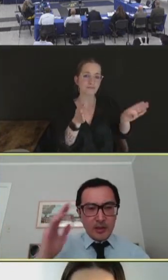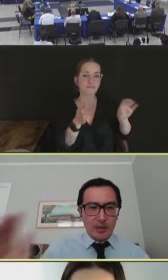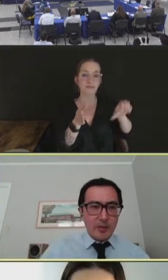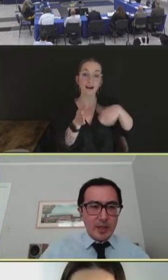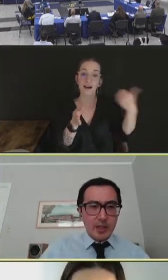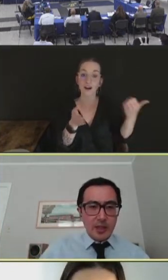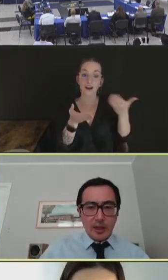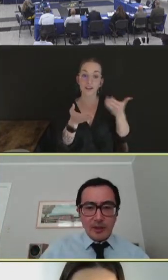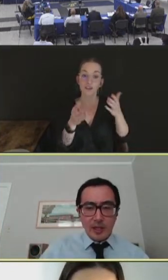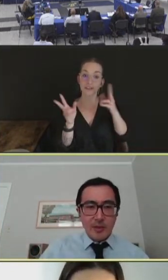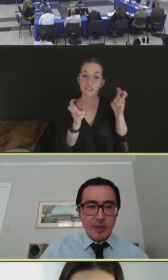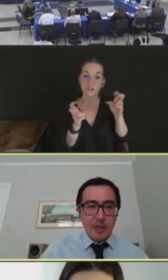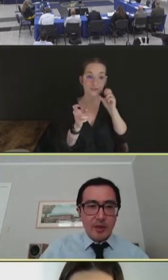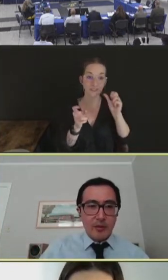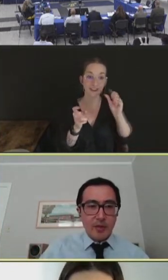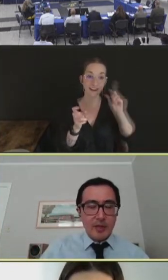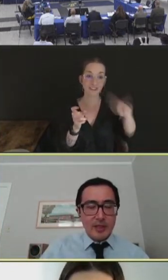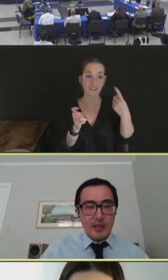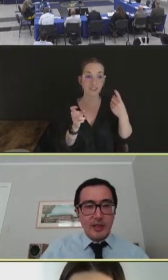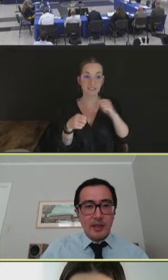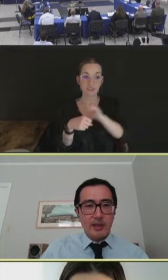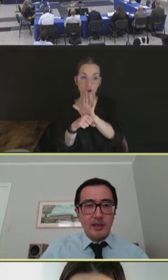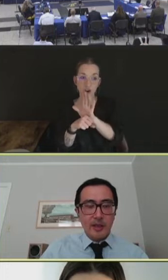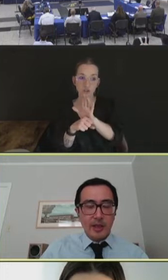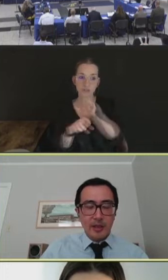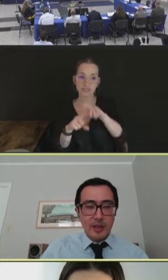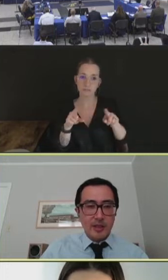Certainly, we need an investment in healthy workplace that could mean